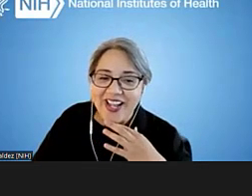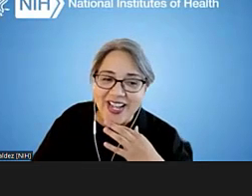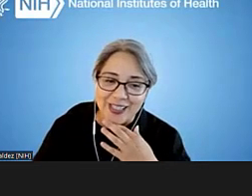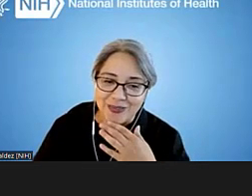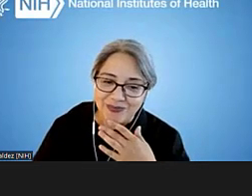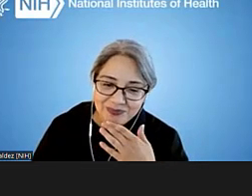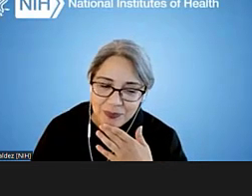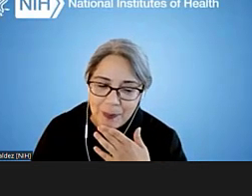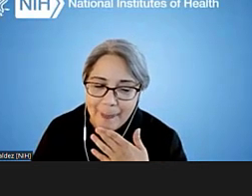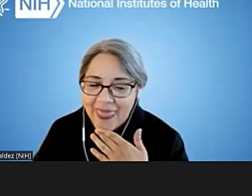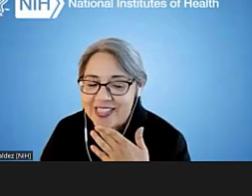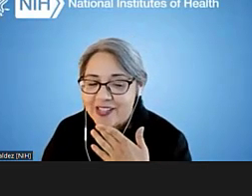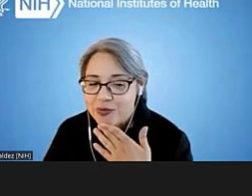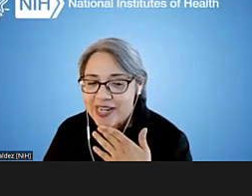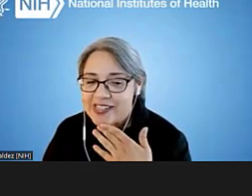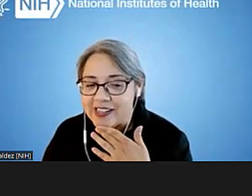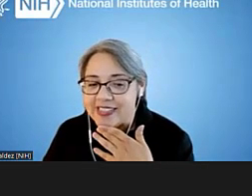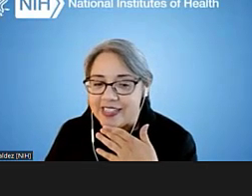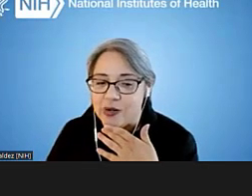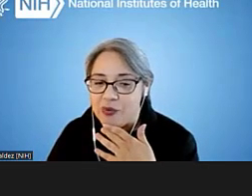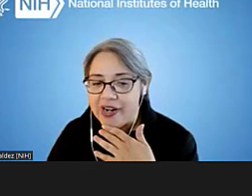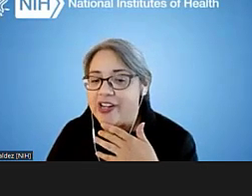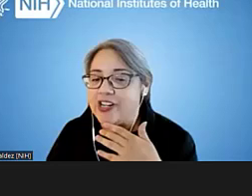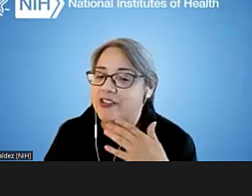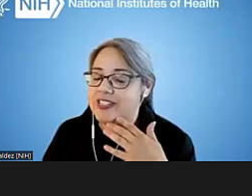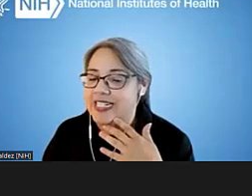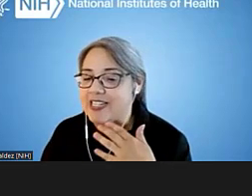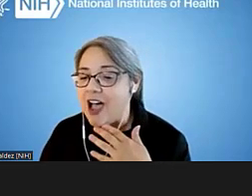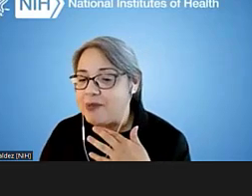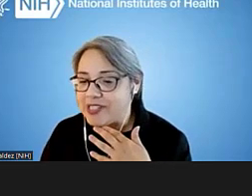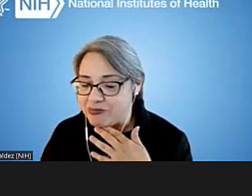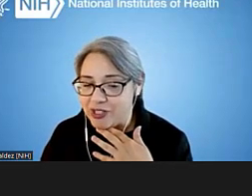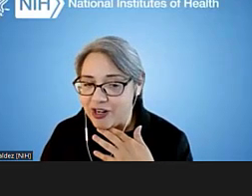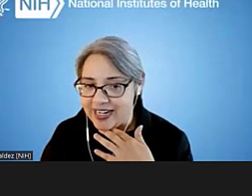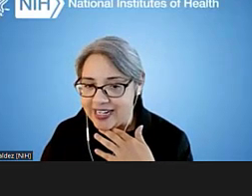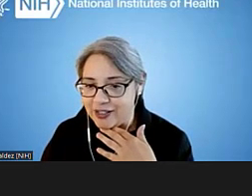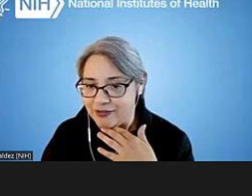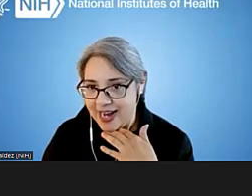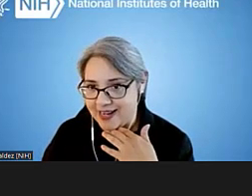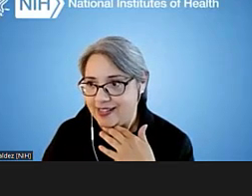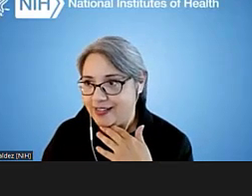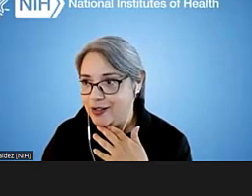And so the question here is, what are the university's options regarding the grant?